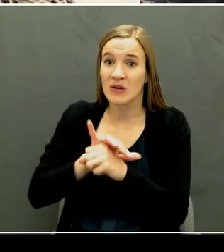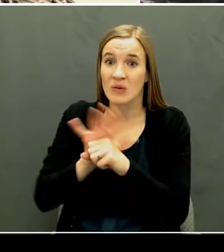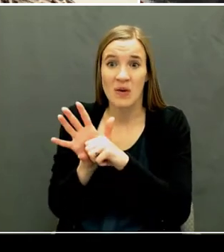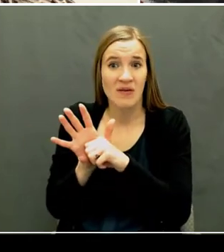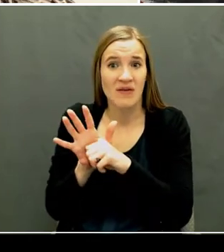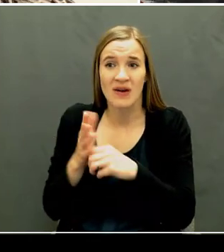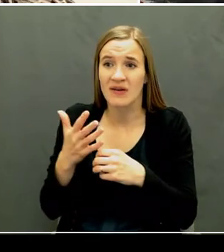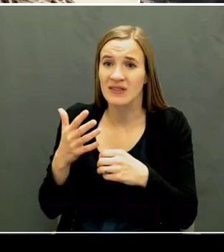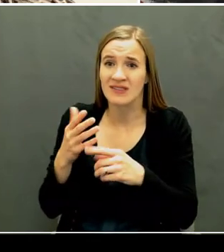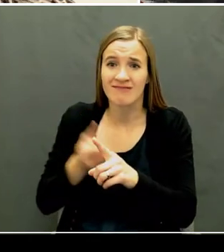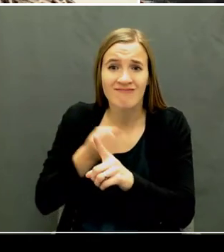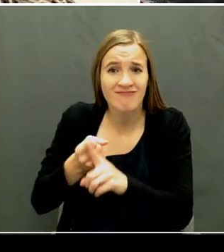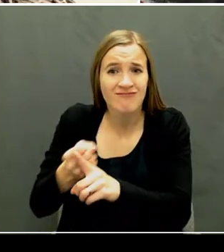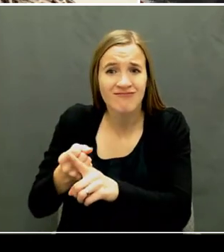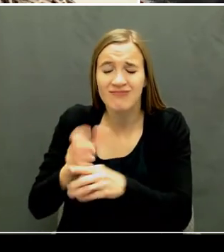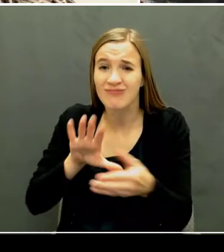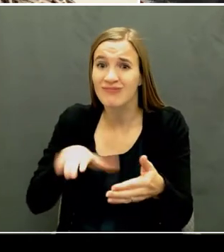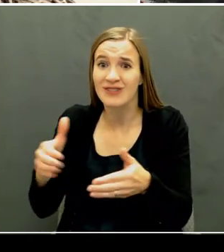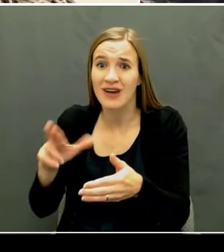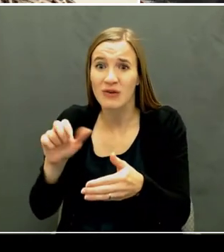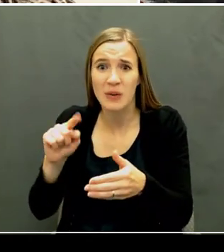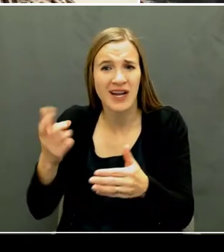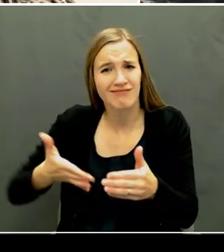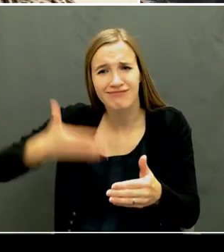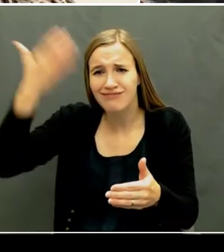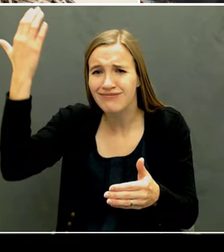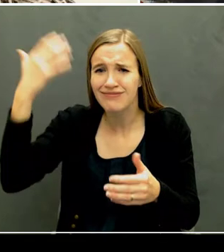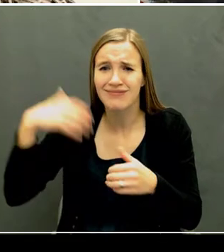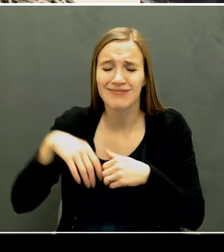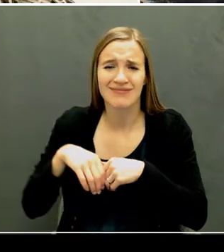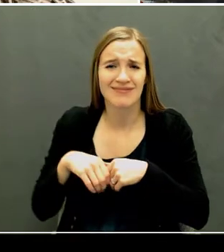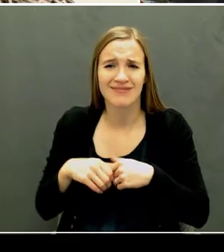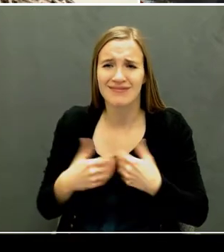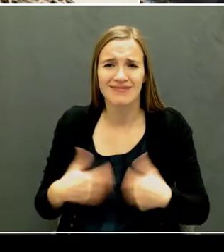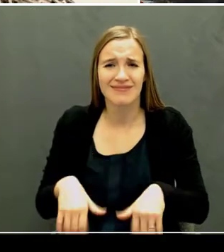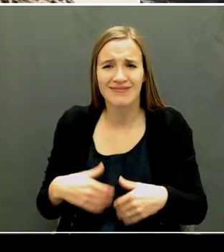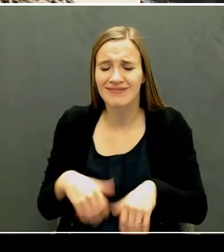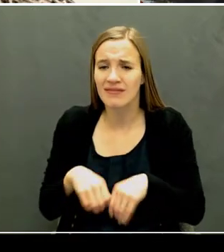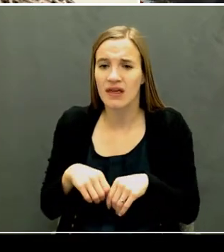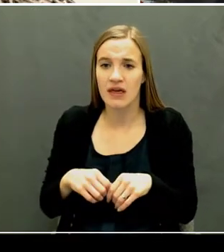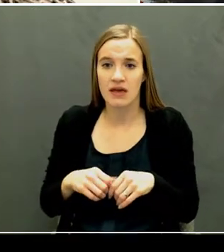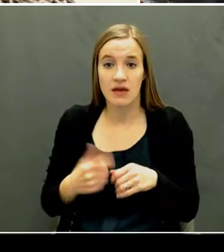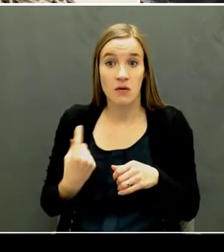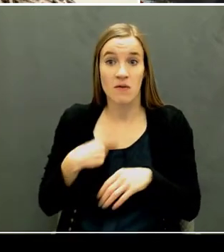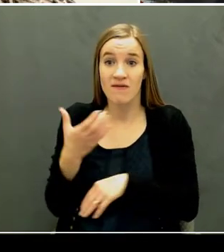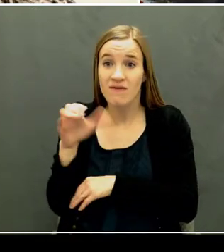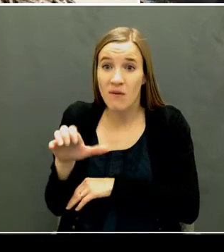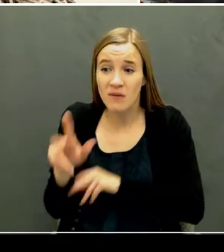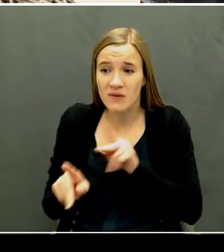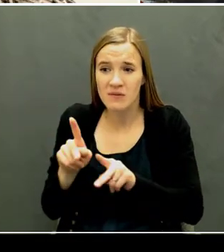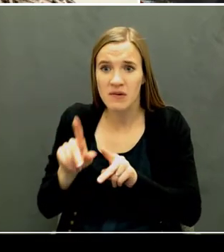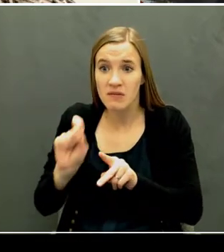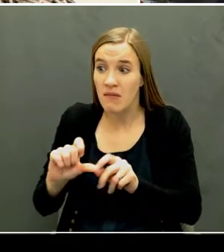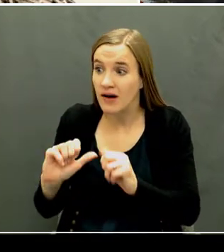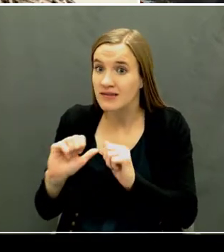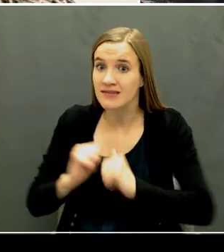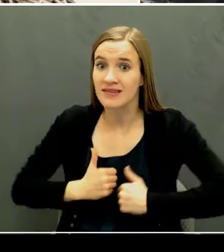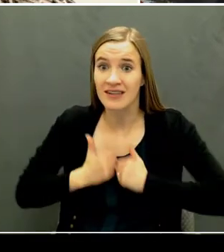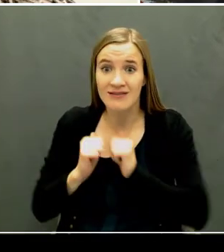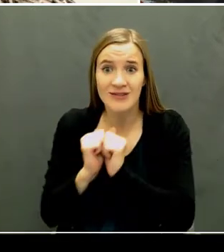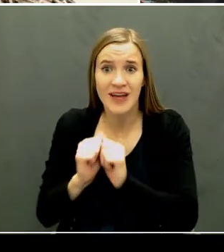people to live together, when we know they can live in the community with the right support. So,